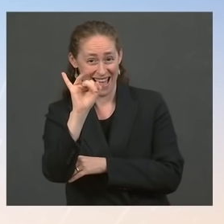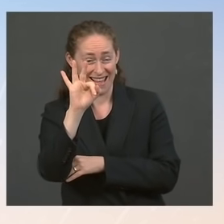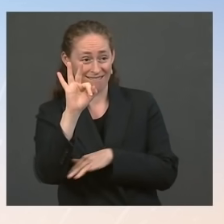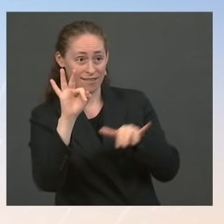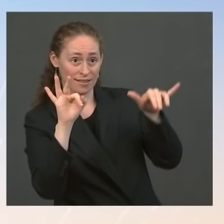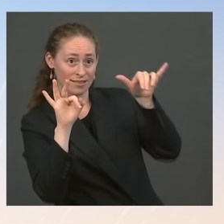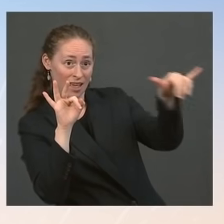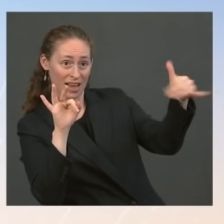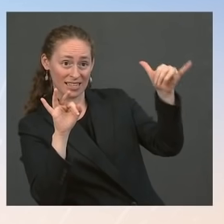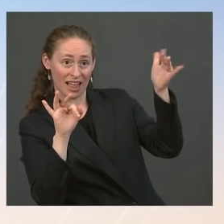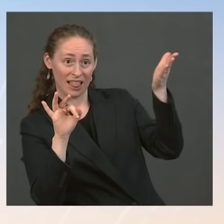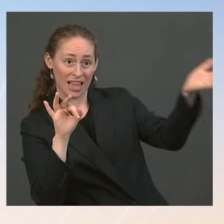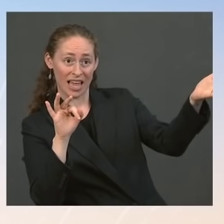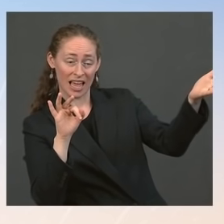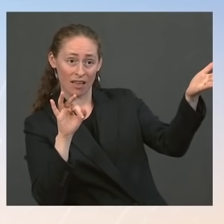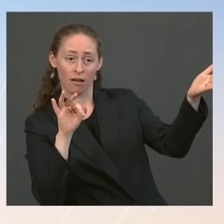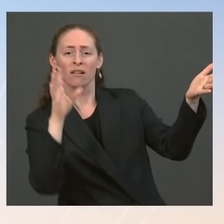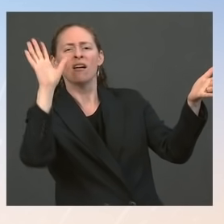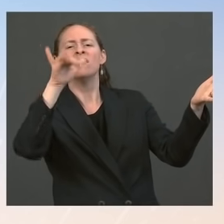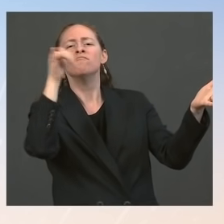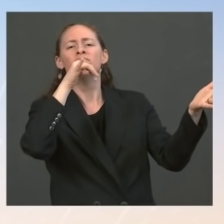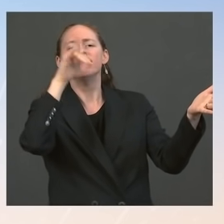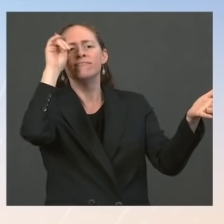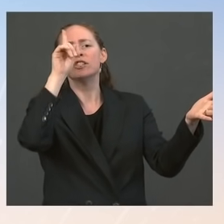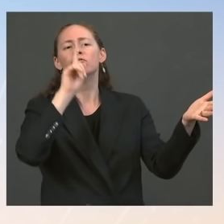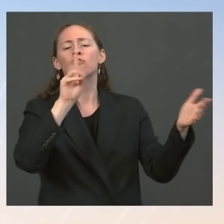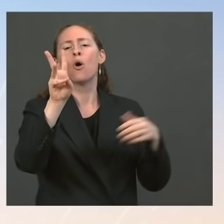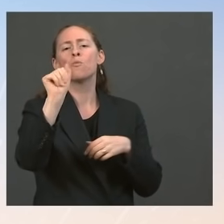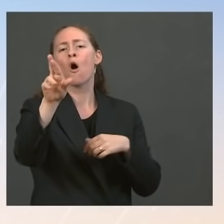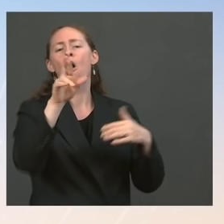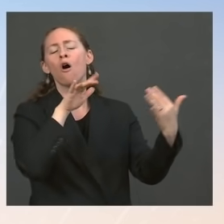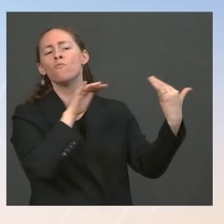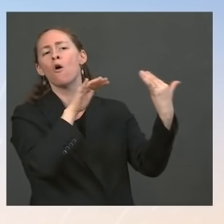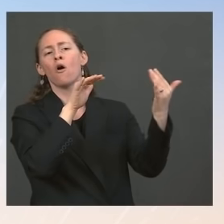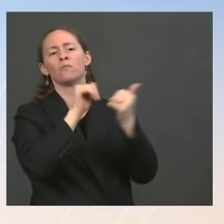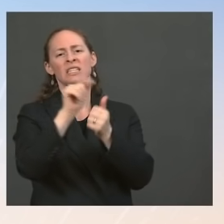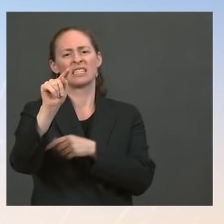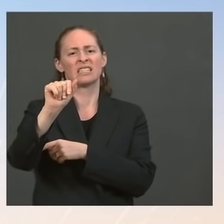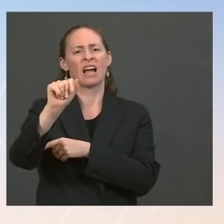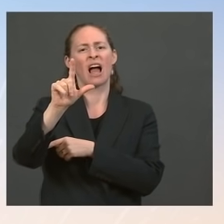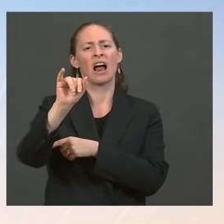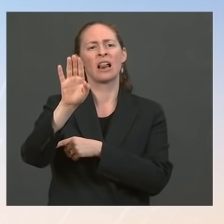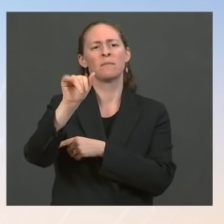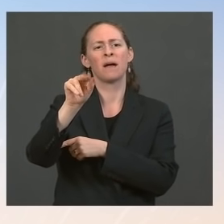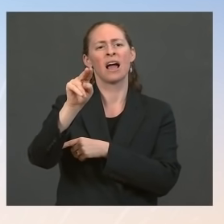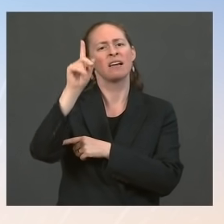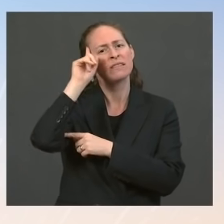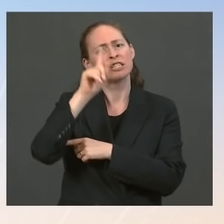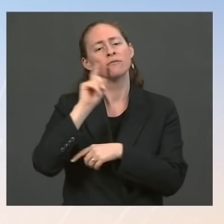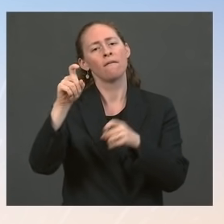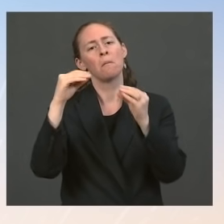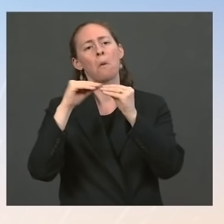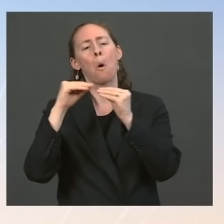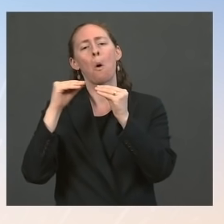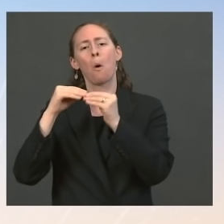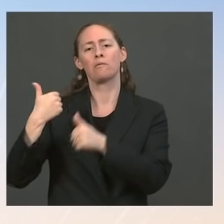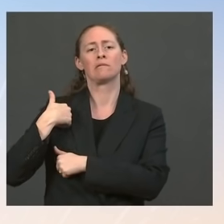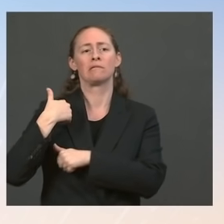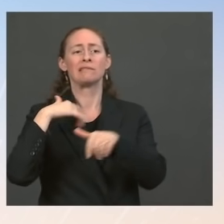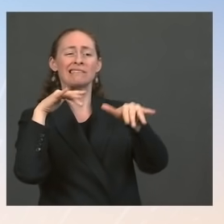certainly you'd be in a fight with the Taliban, and you'd have to reinforce" So, what should everybody take from that? There was a range of viewpoints,